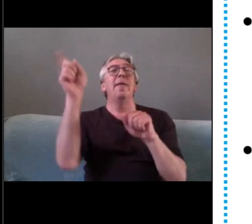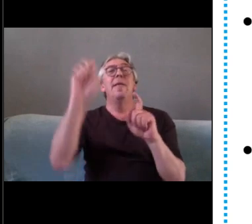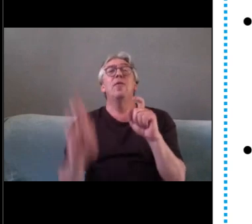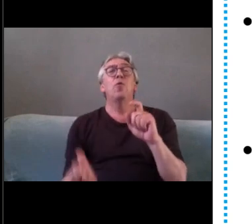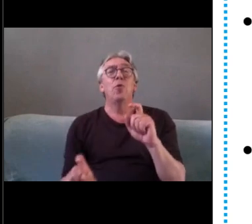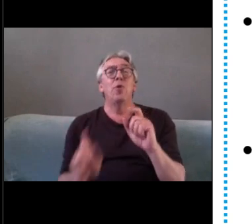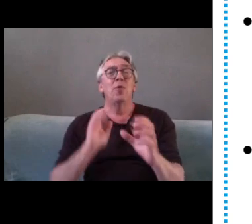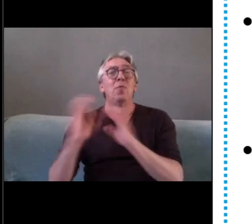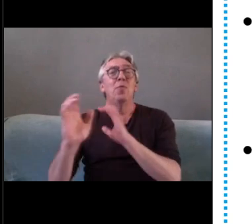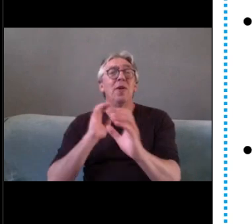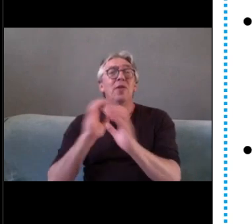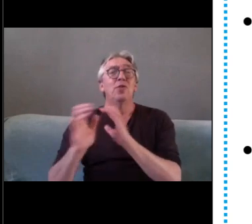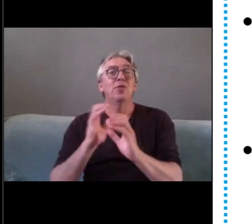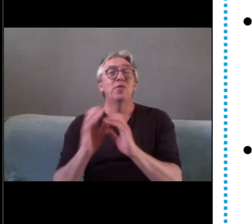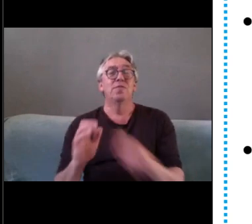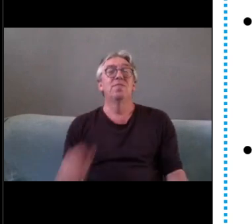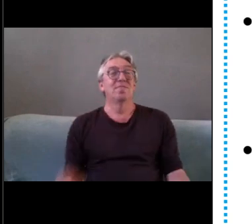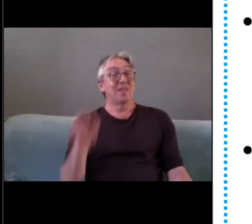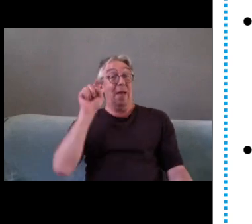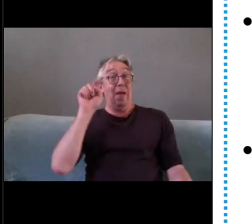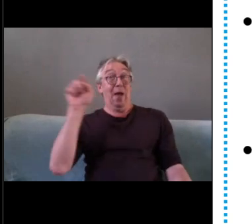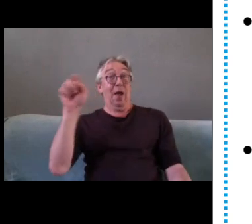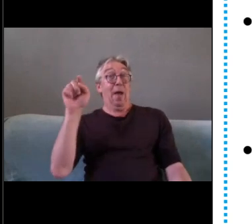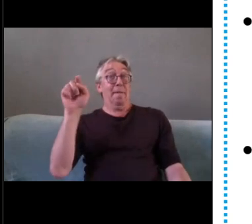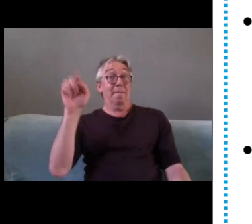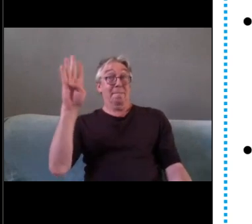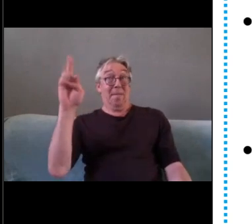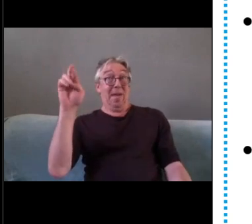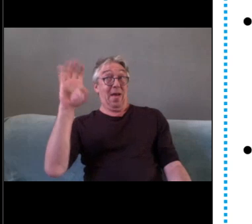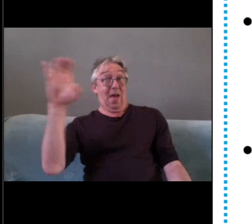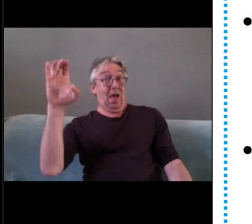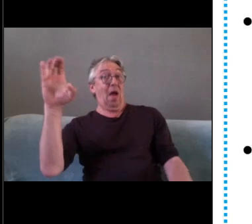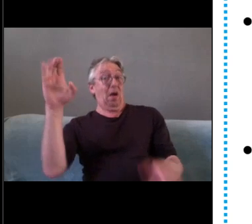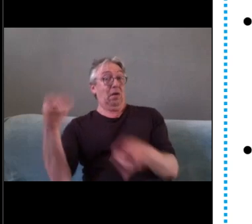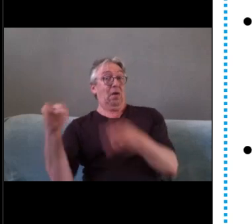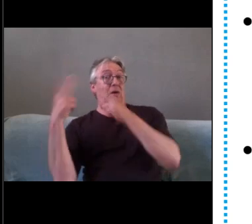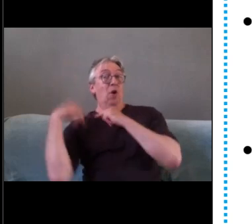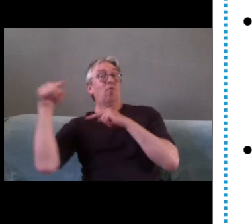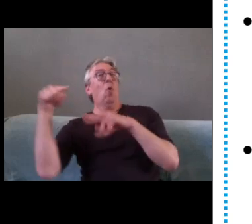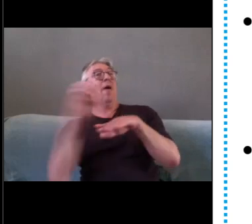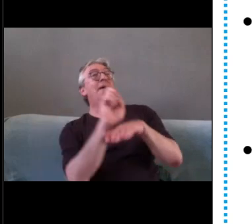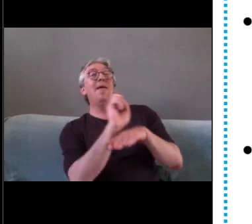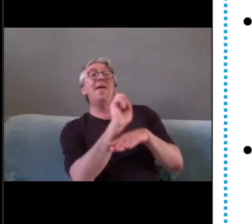because BEREC is advising on EU level to the Commission